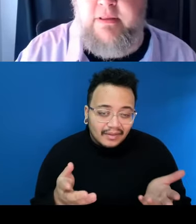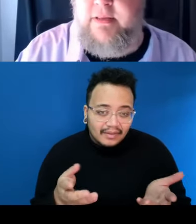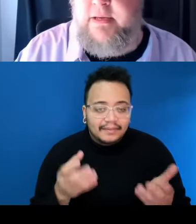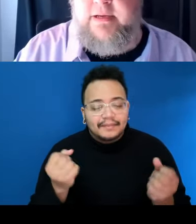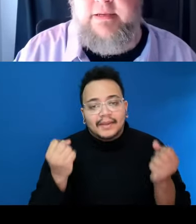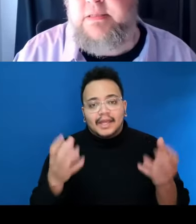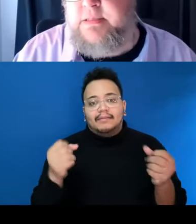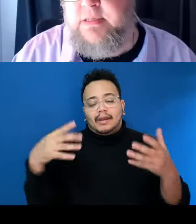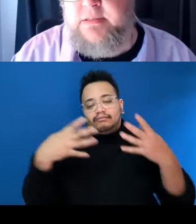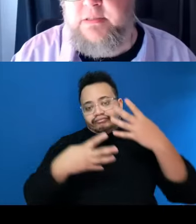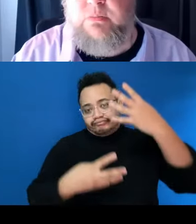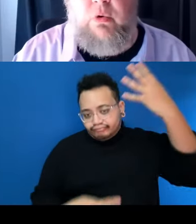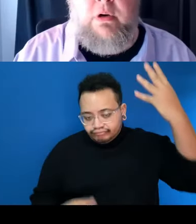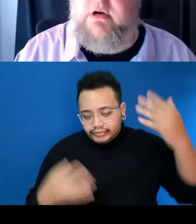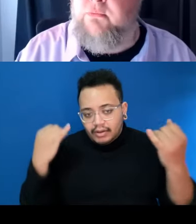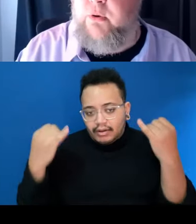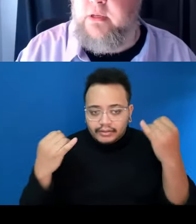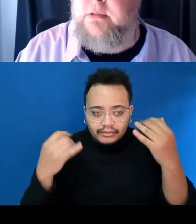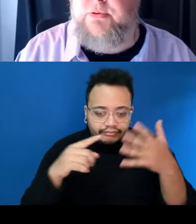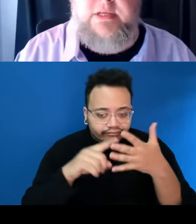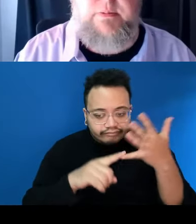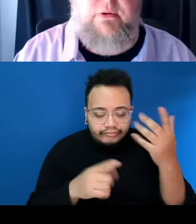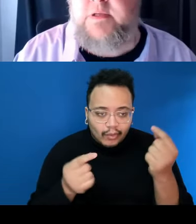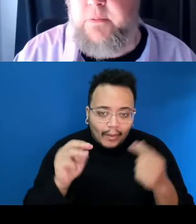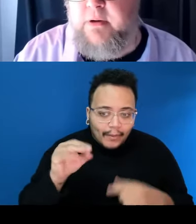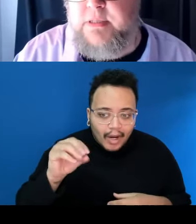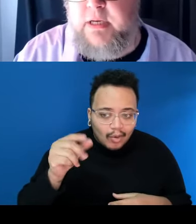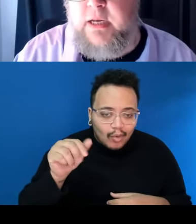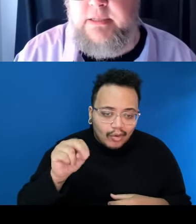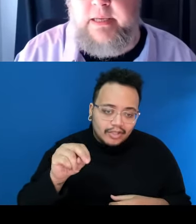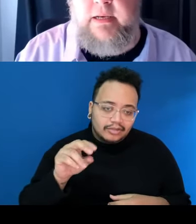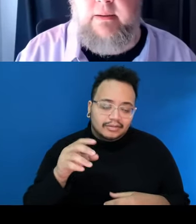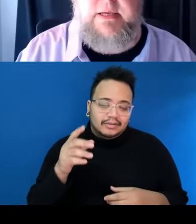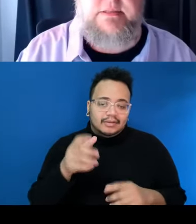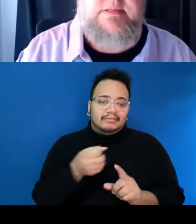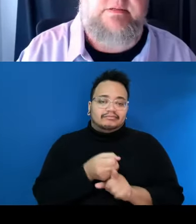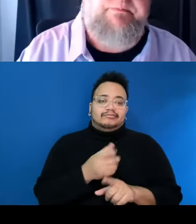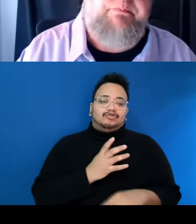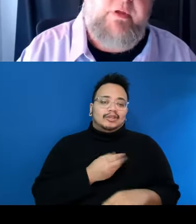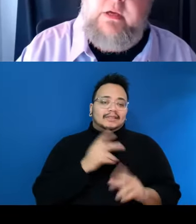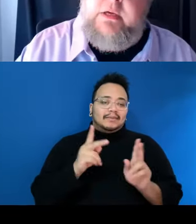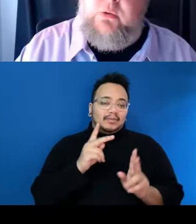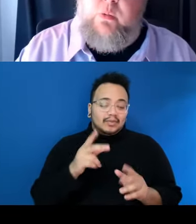with dozens and dozens more of what trans people are experiencing on a day-to-day basis.